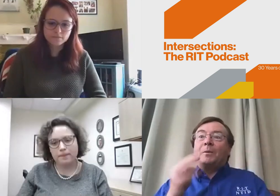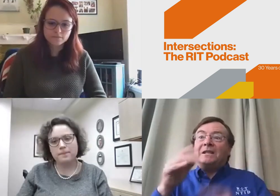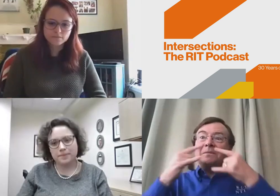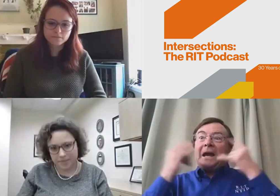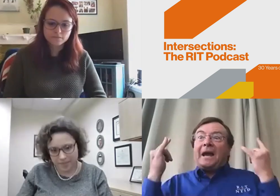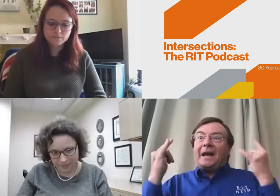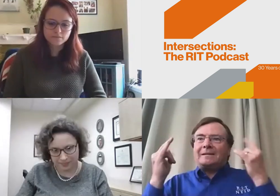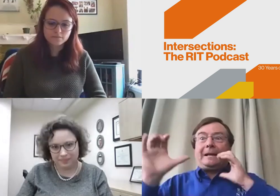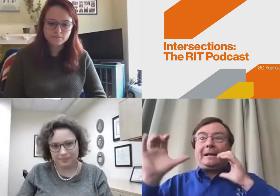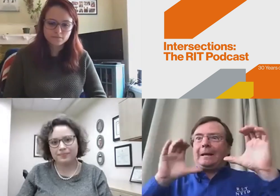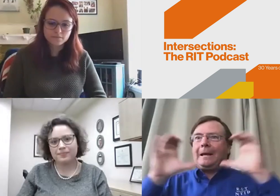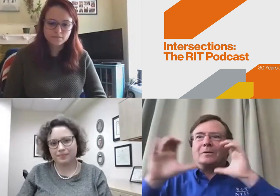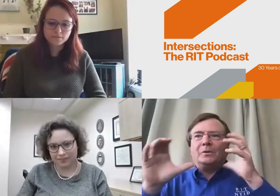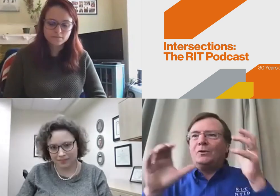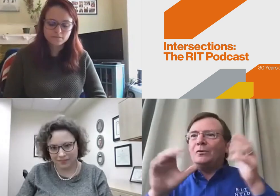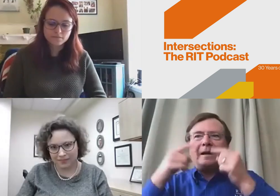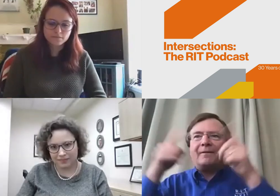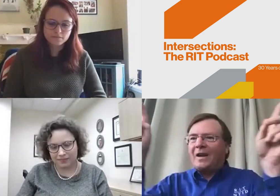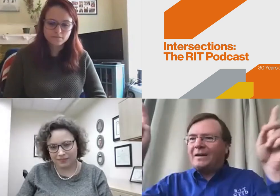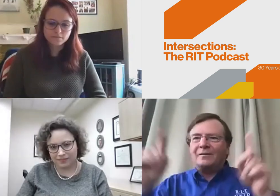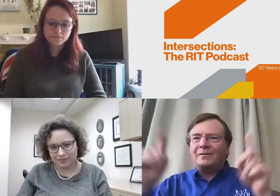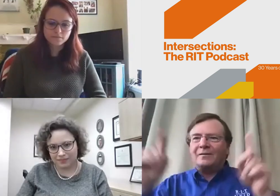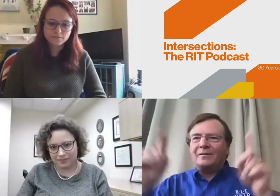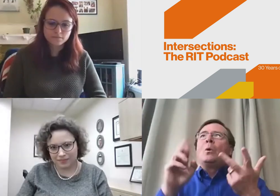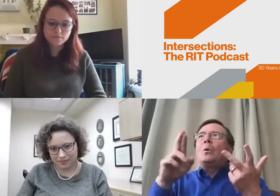masked and they can't communicate effectively?